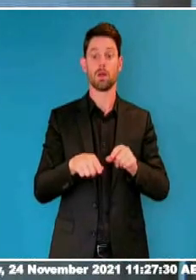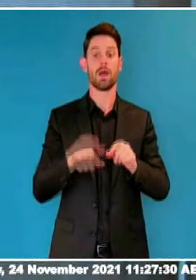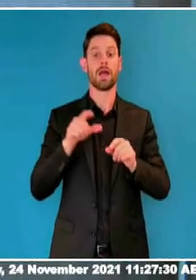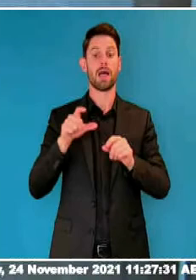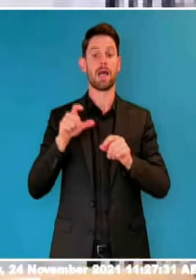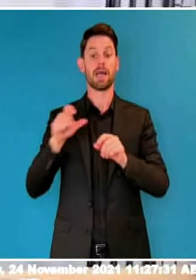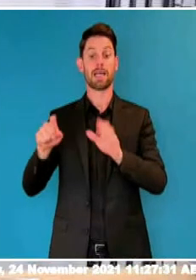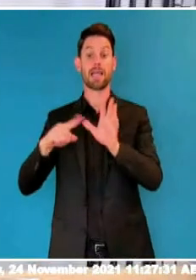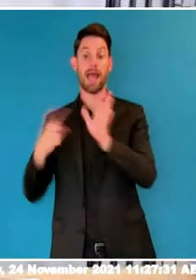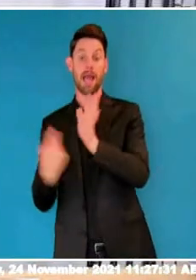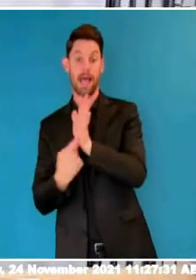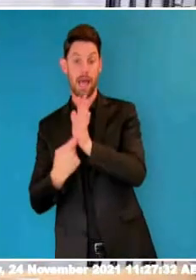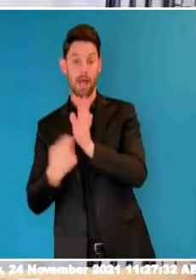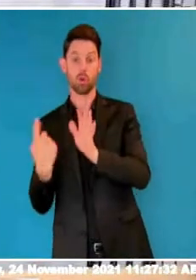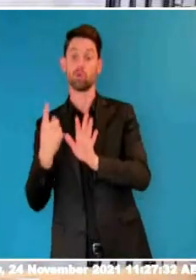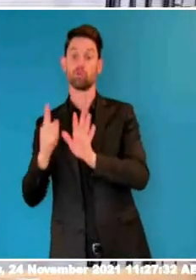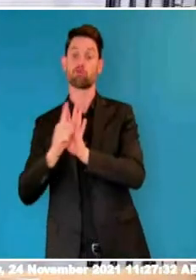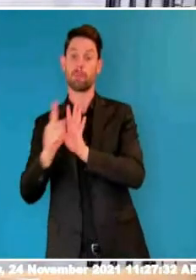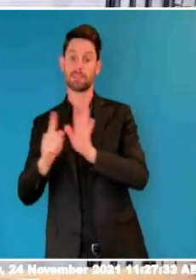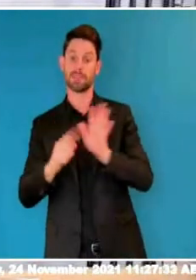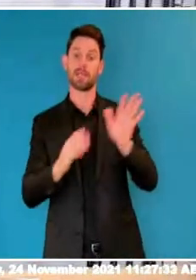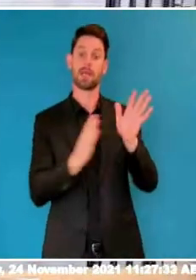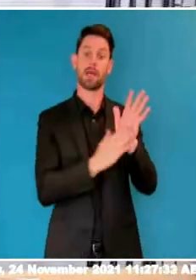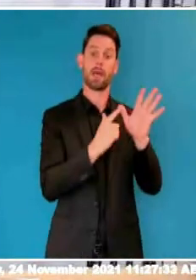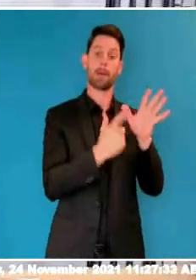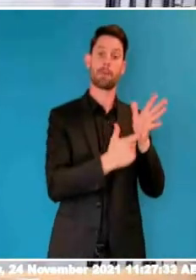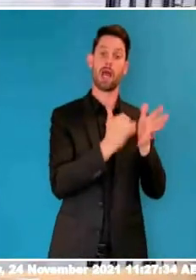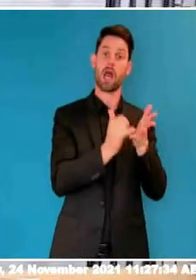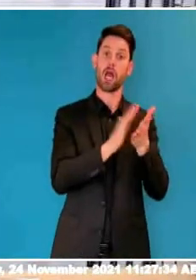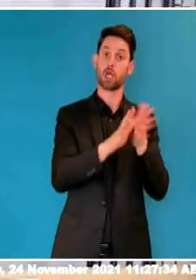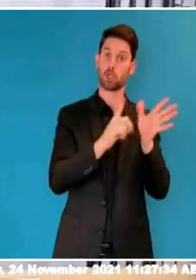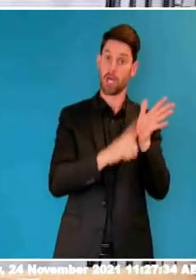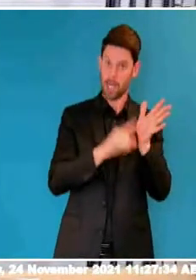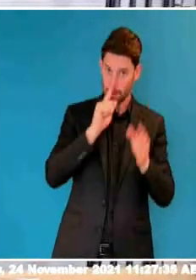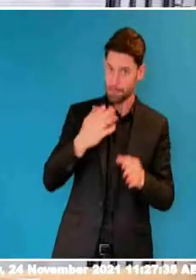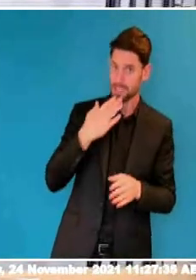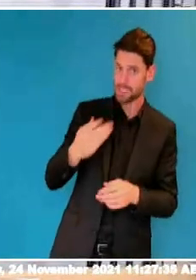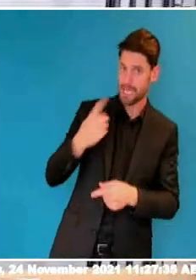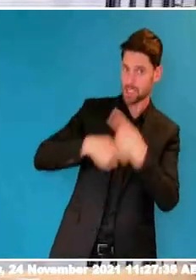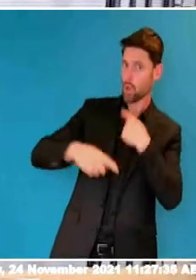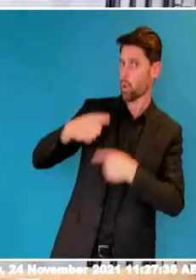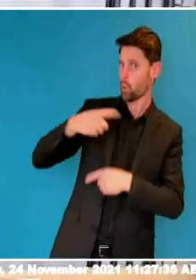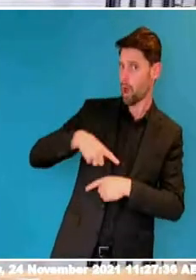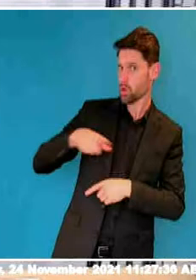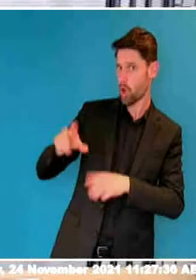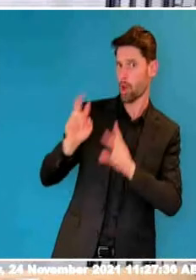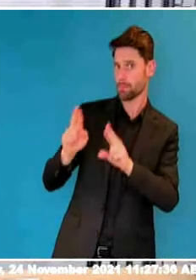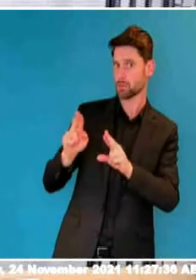Perhaps you can indicate why you wish to ask some questions? Yes, thank you, Chair.